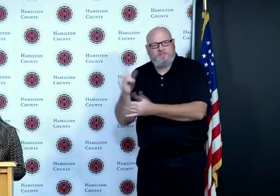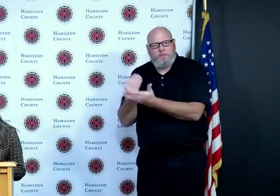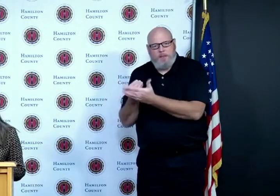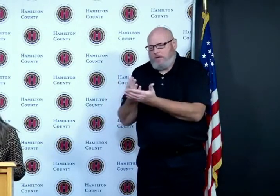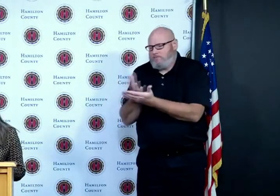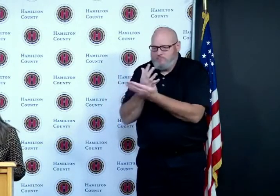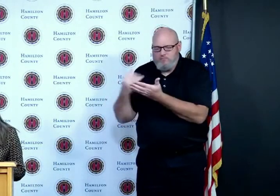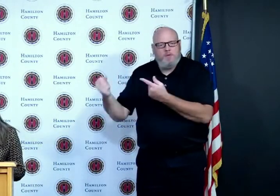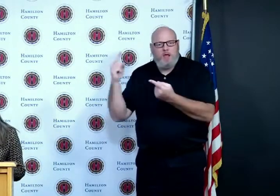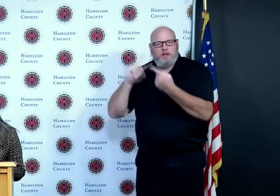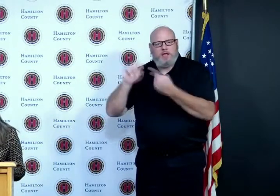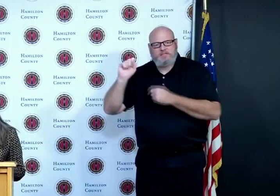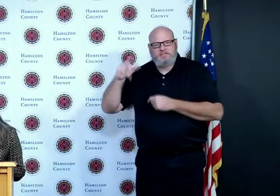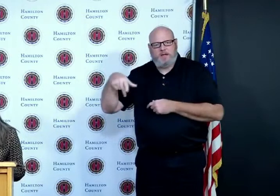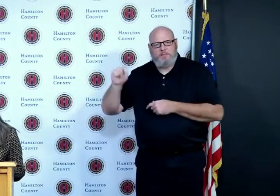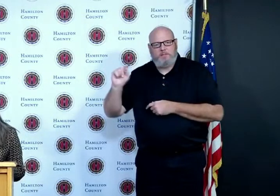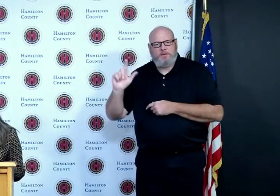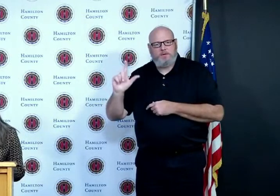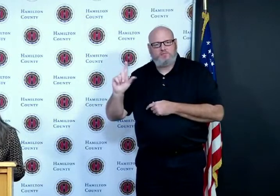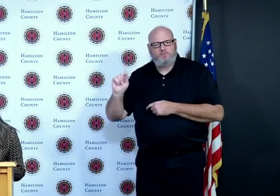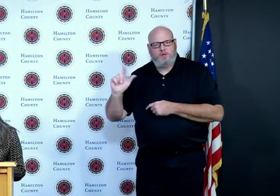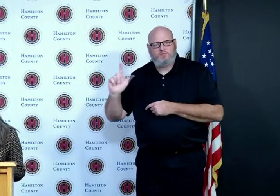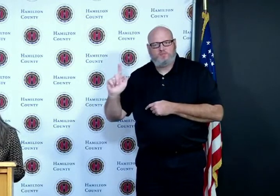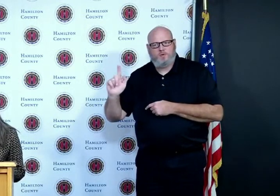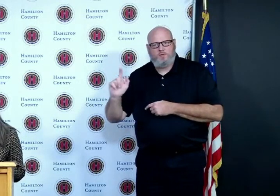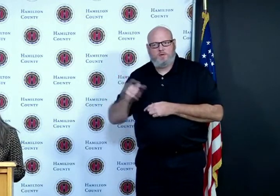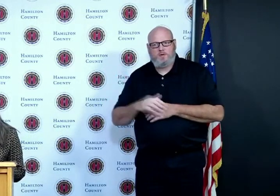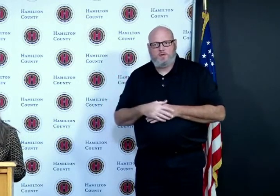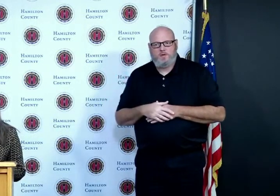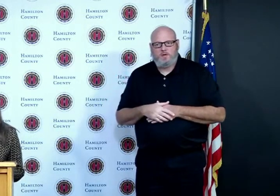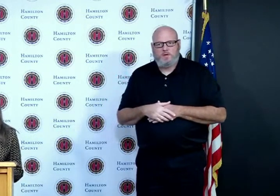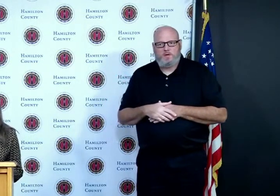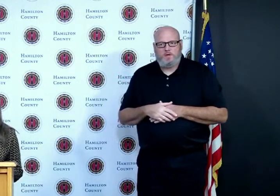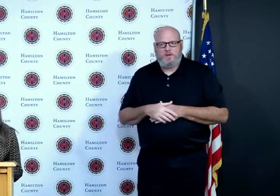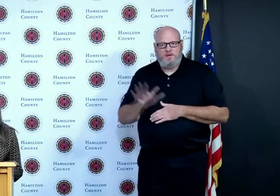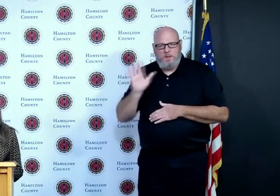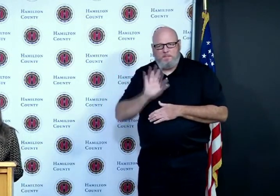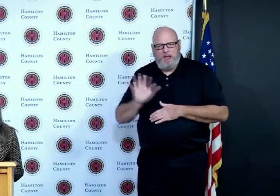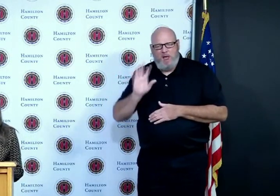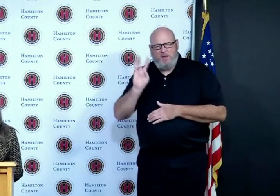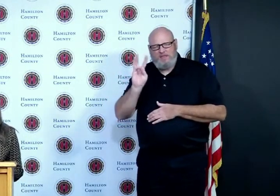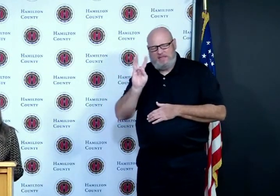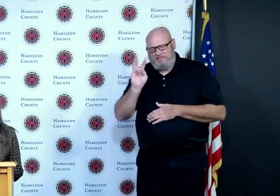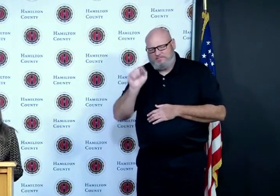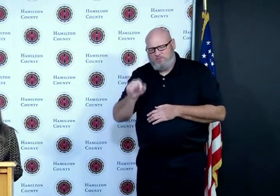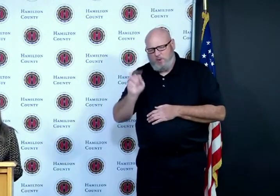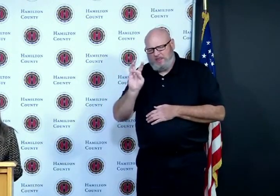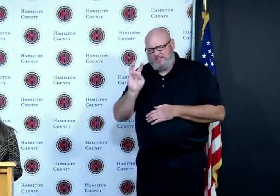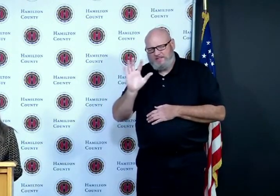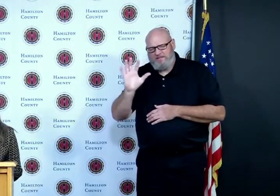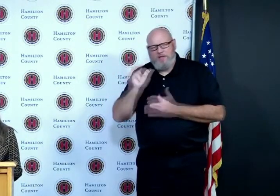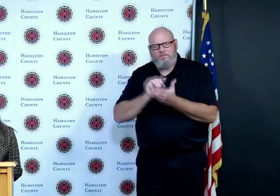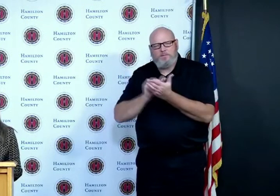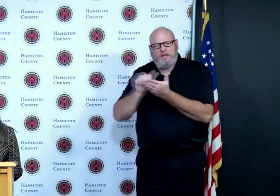so we've got 6.65 million for new programming and that's what Holly is going to talk about